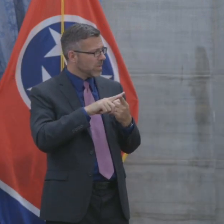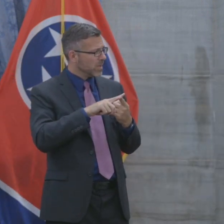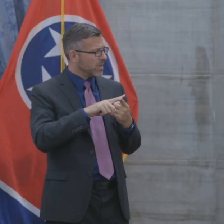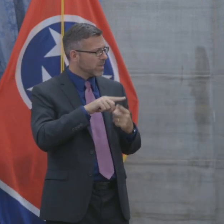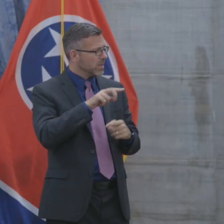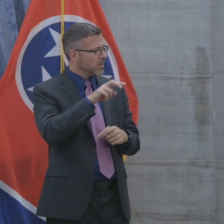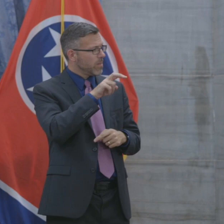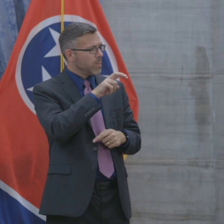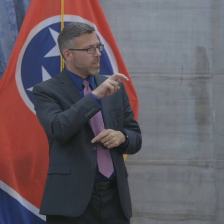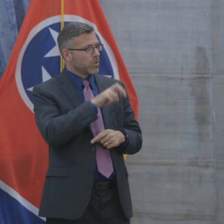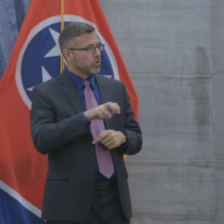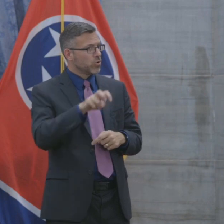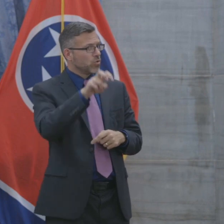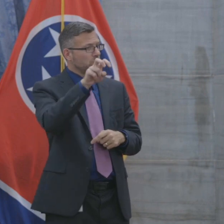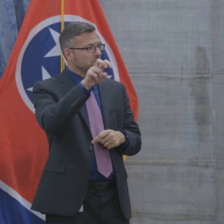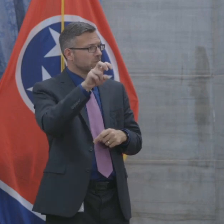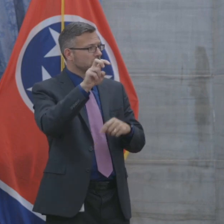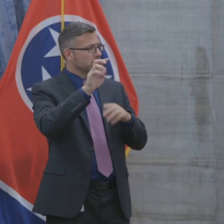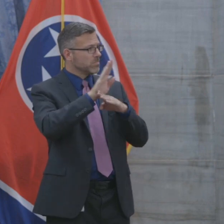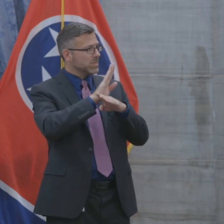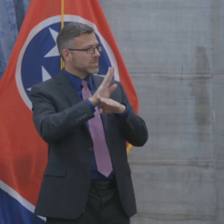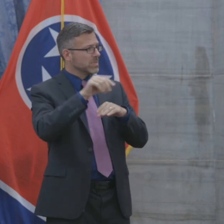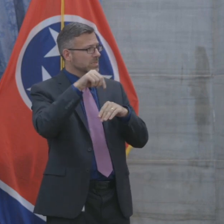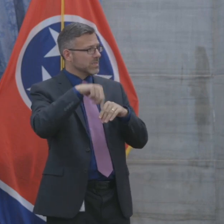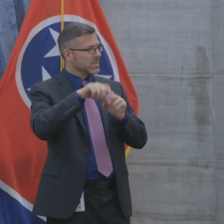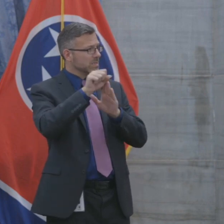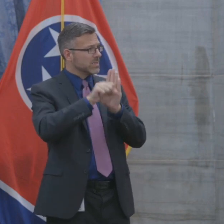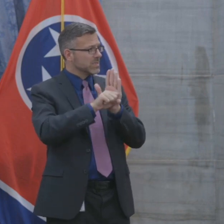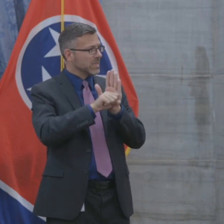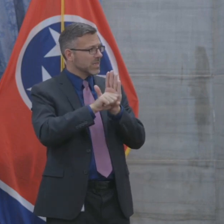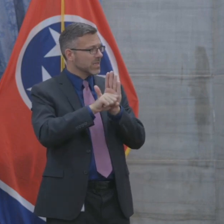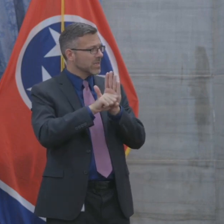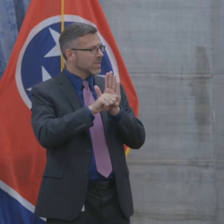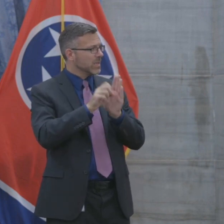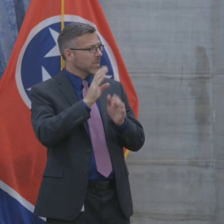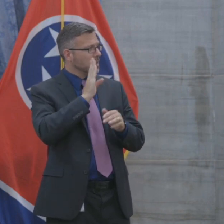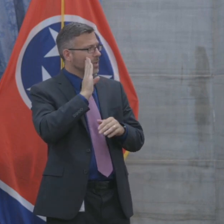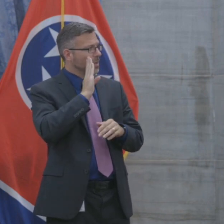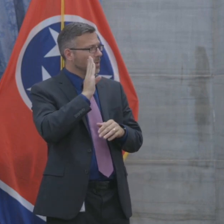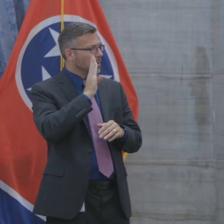best estimates are five or six weeks of unemployment -- of this